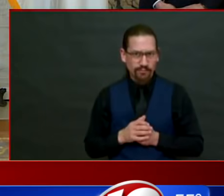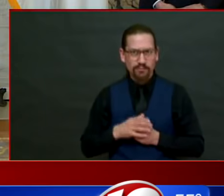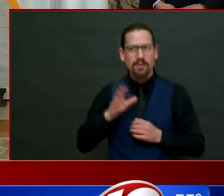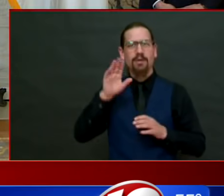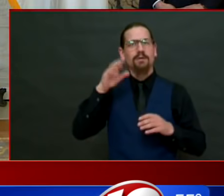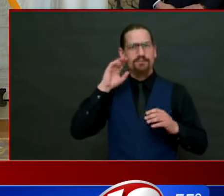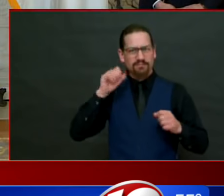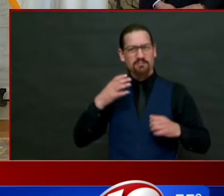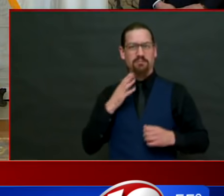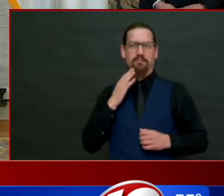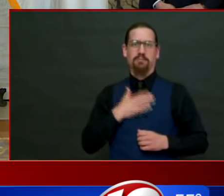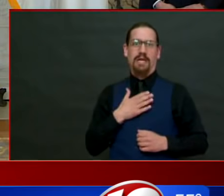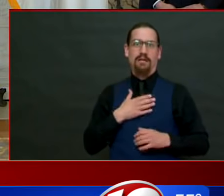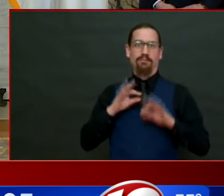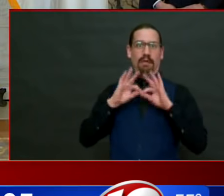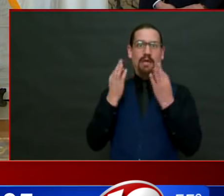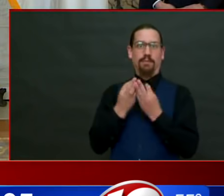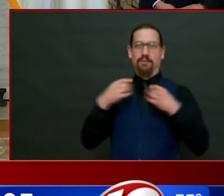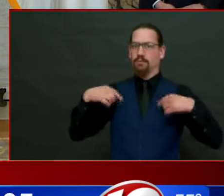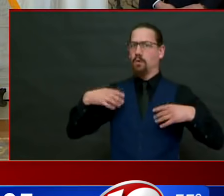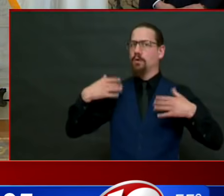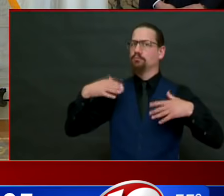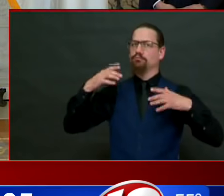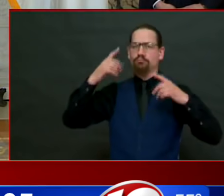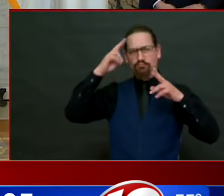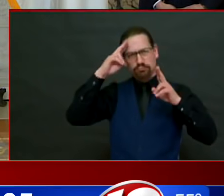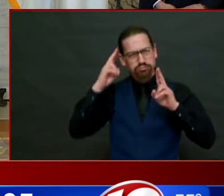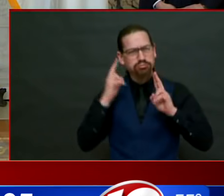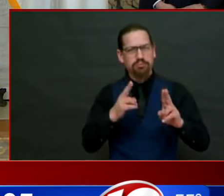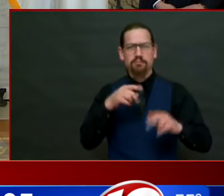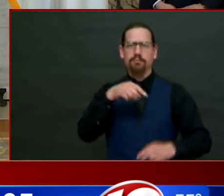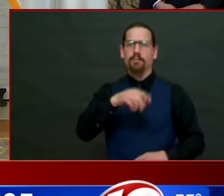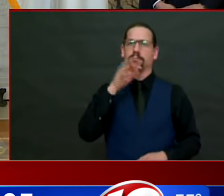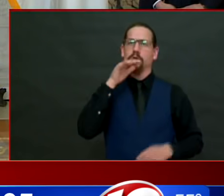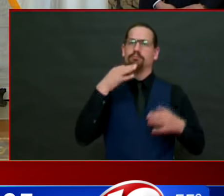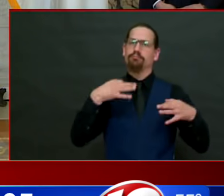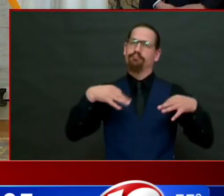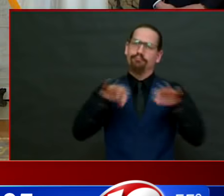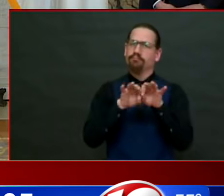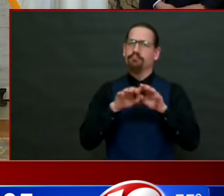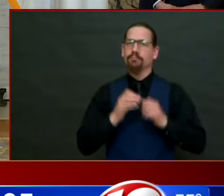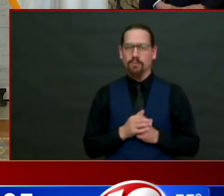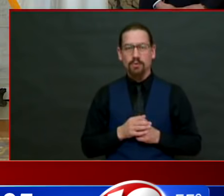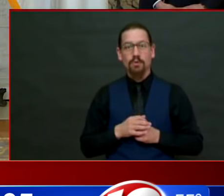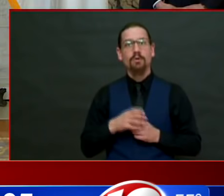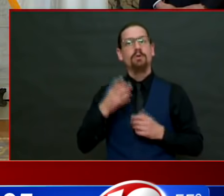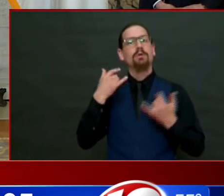IT IS A VERY SPECIAL DAY. I KNOW IT IS A BIG DEAL IN MY HOUSE BECAUSE WE SO CHERISH MY